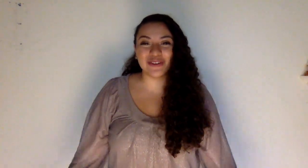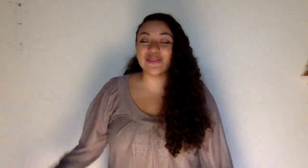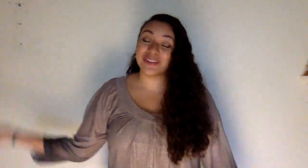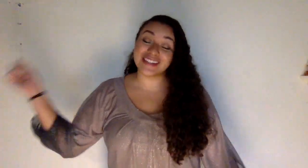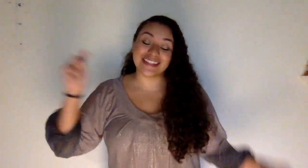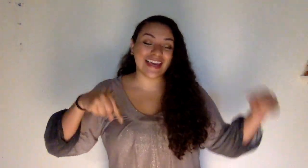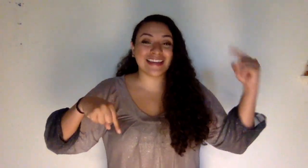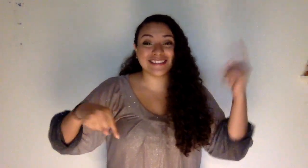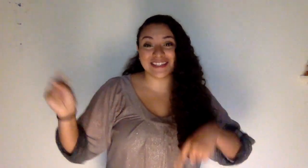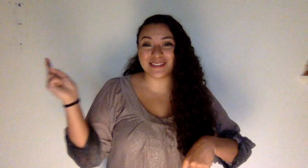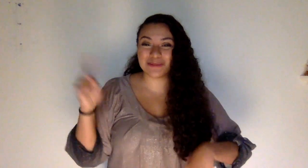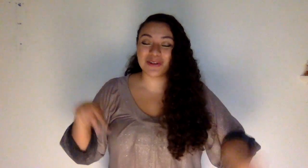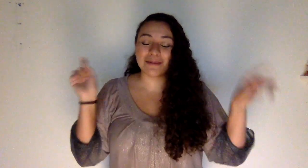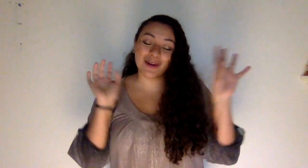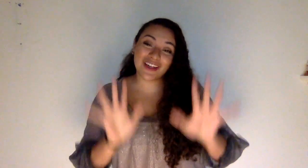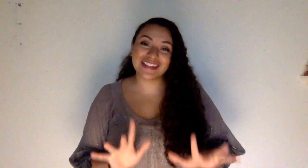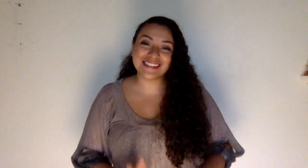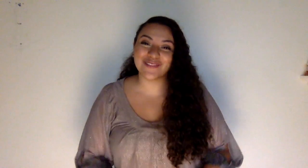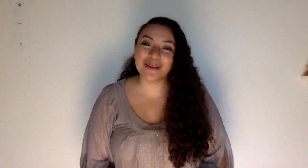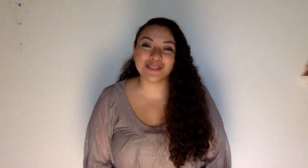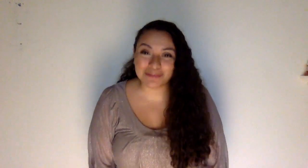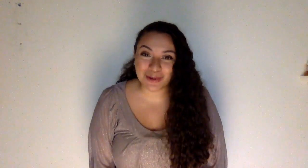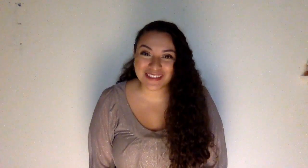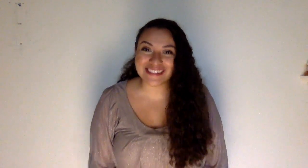Don't forget to like and share and subscribe and all that stuff I'm supposed to say